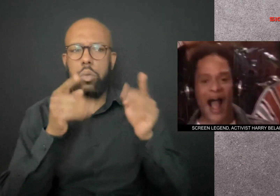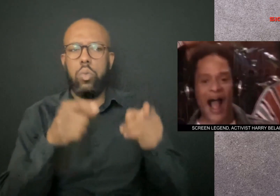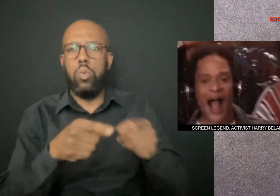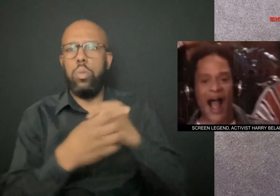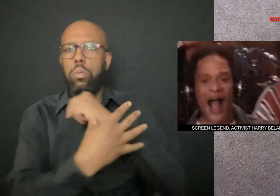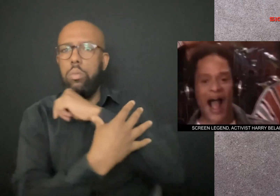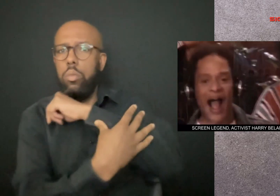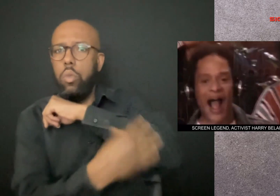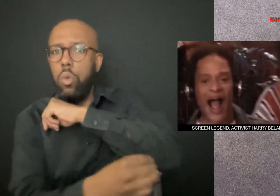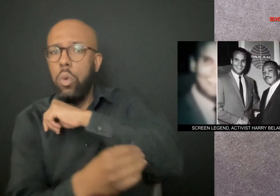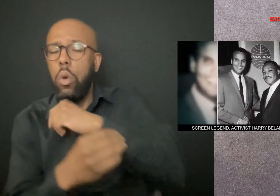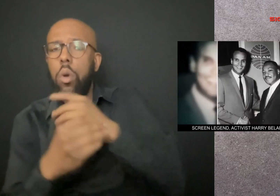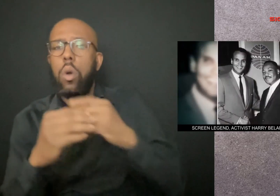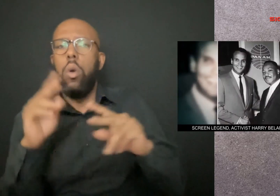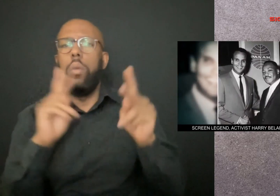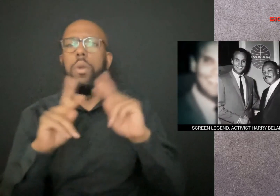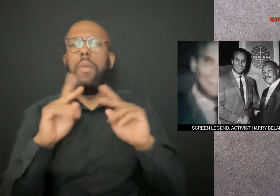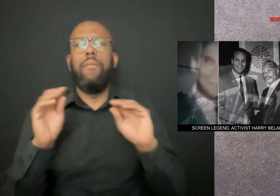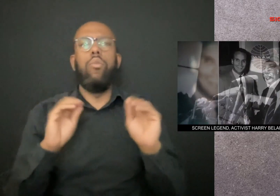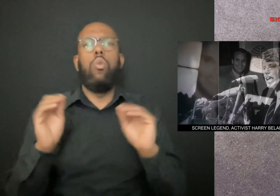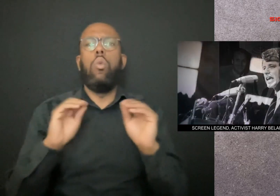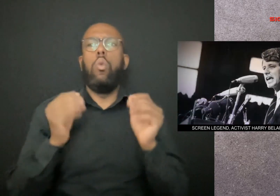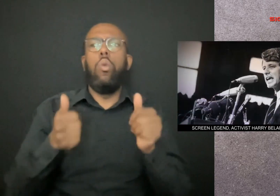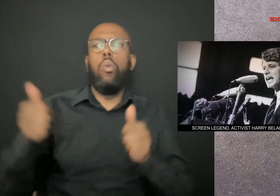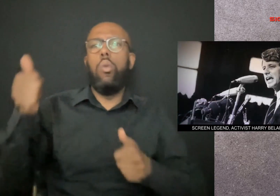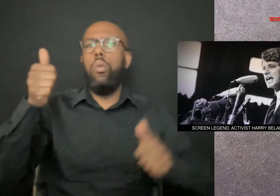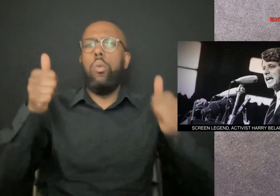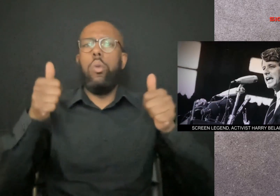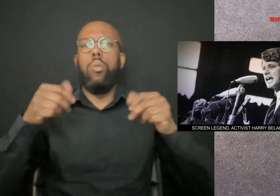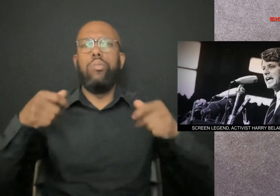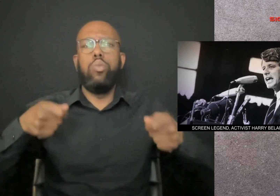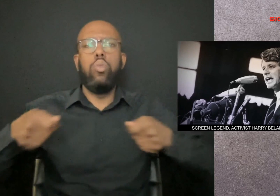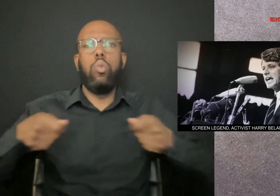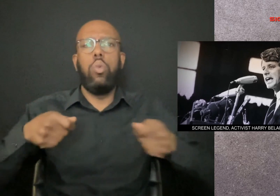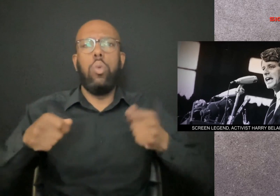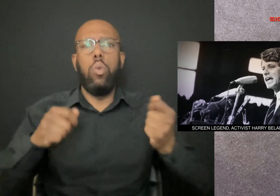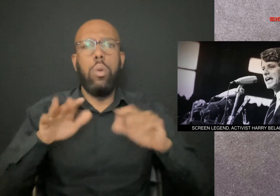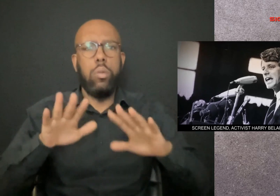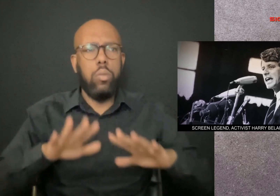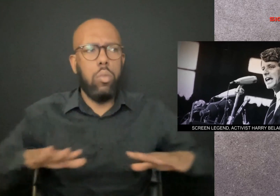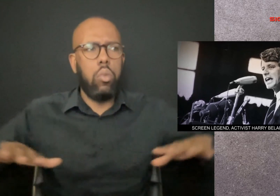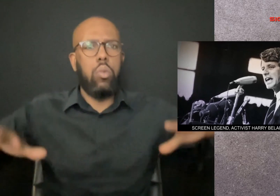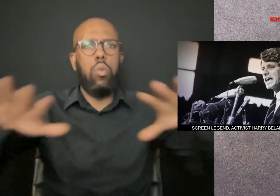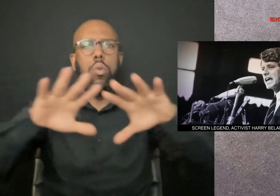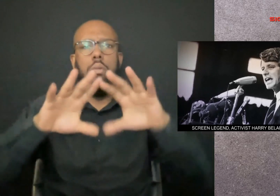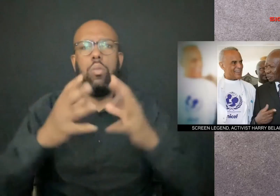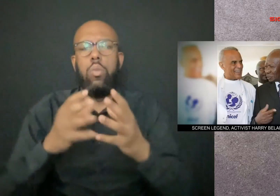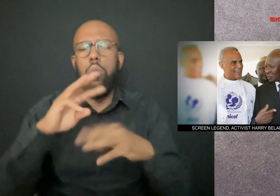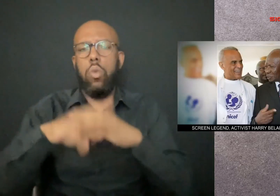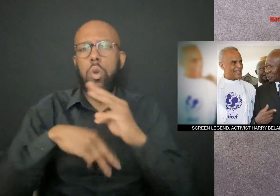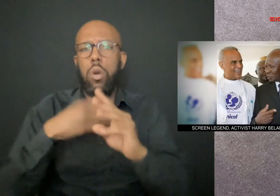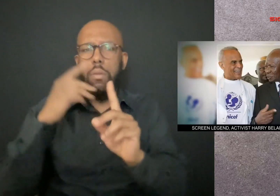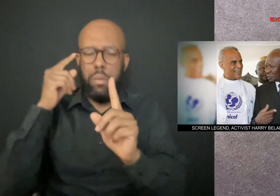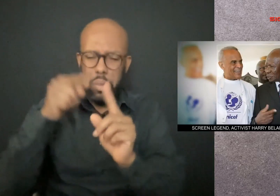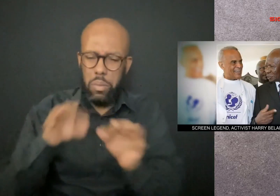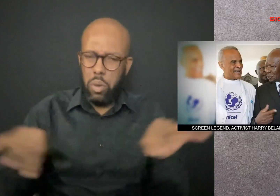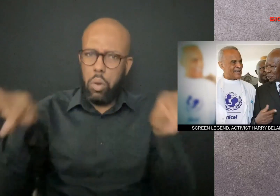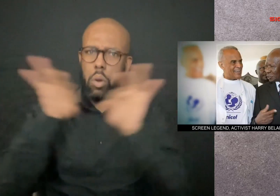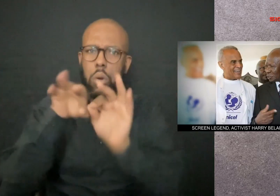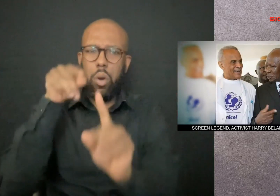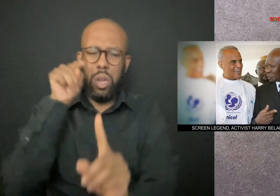two decades later he turned his attention to the poor and powerless abroad especially in Africa